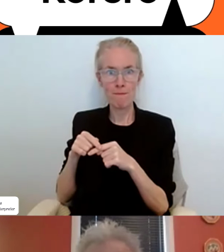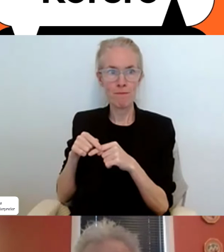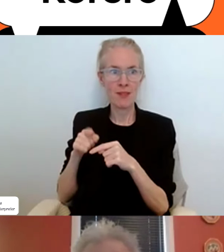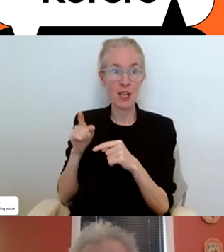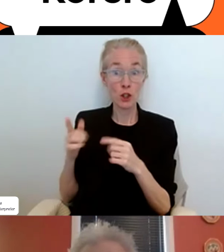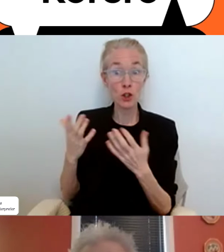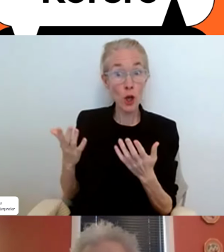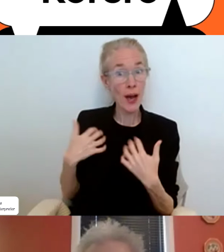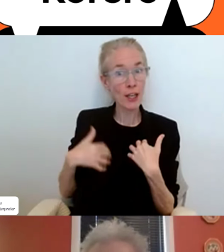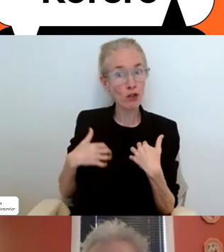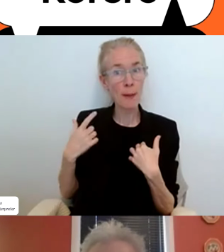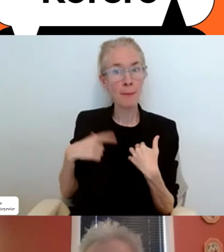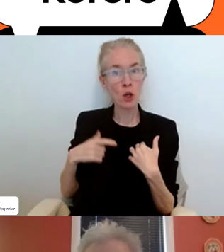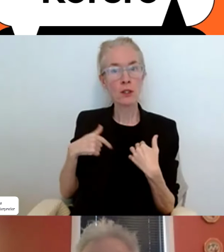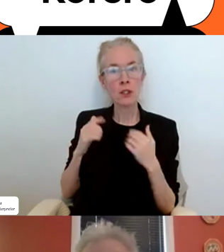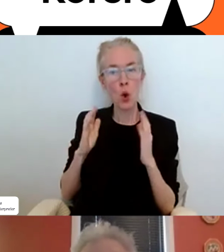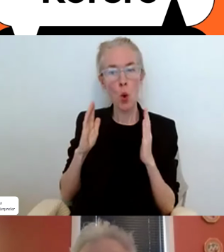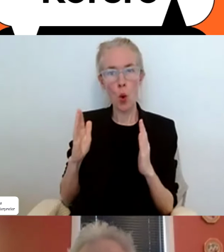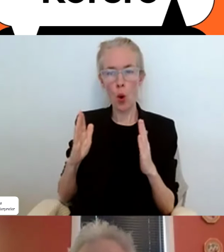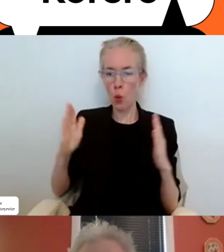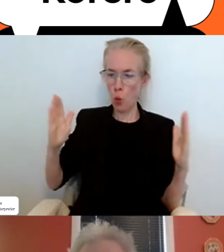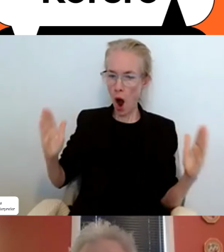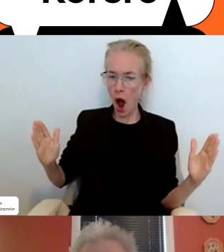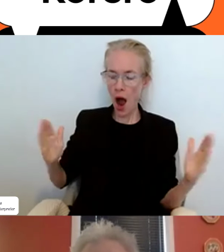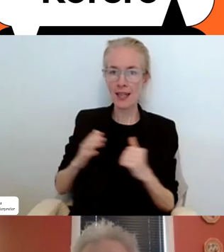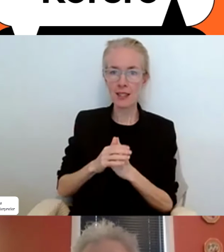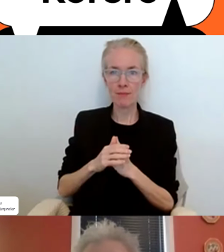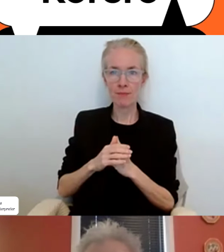on the corner of the hallways, the steps are a lower tread height,